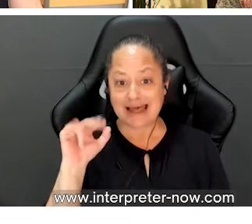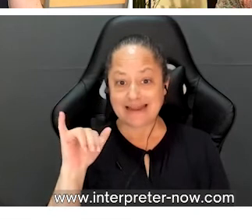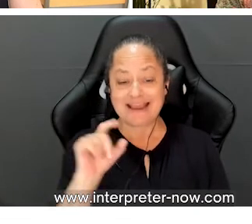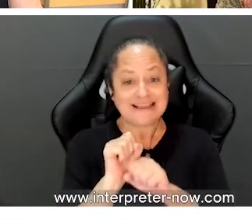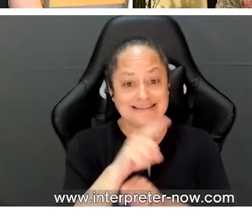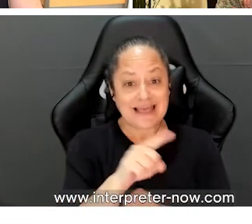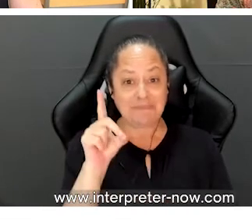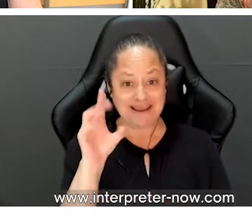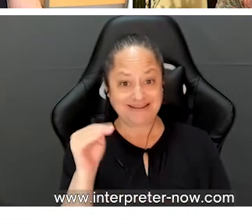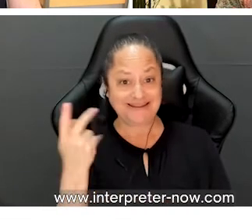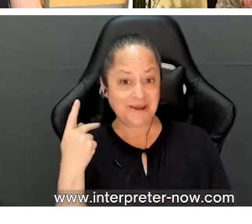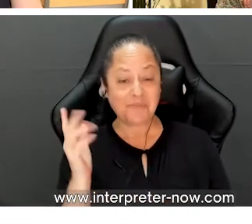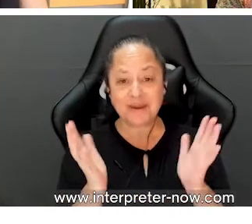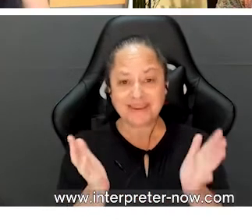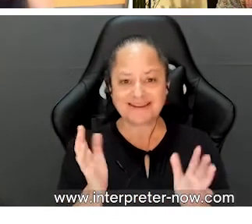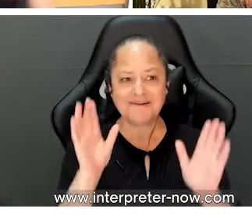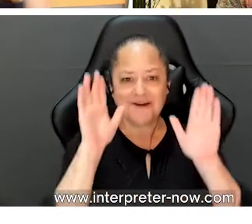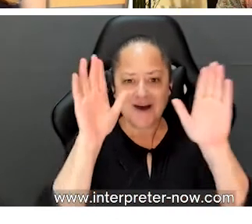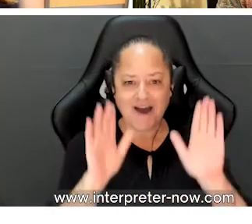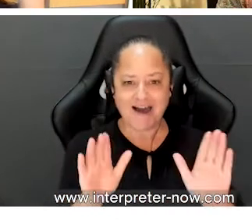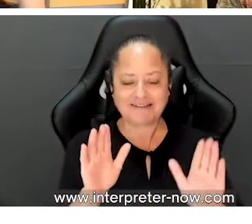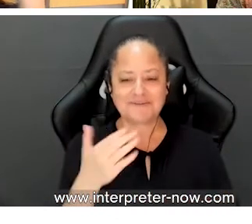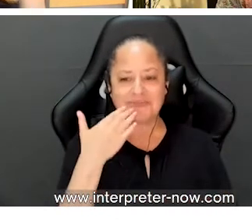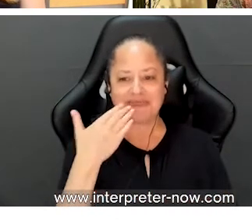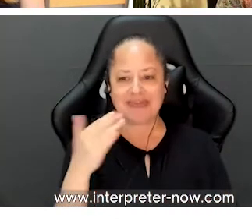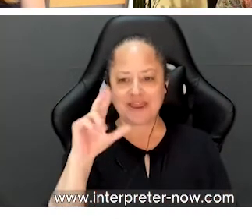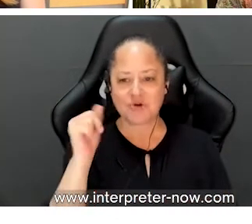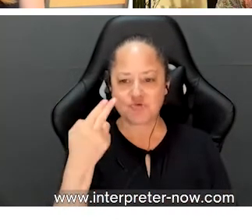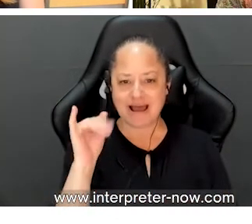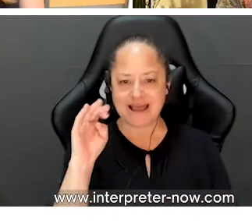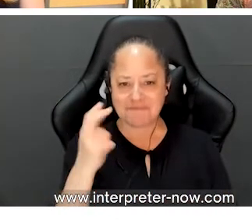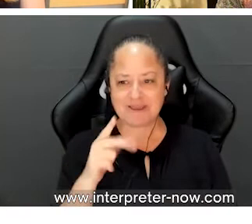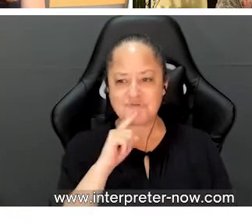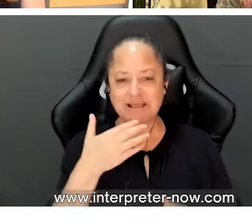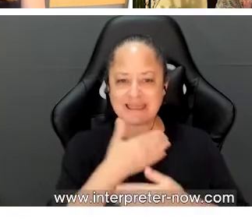Awesome. Thank you, Rahimeh. I really appreciate it. Thank you, Melinda.